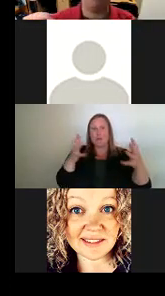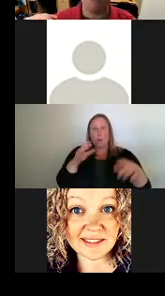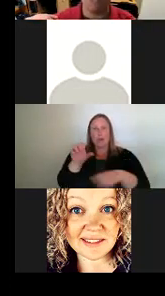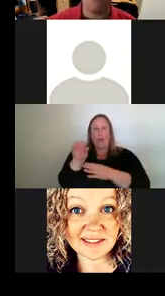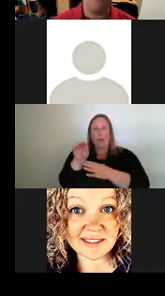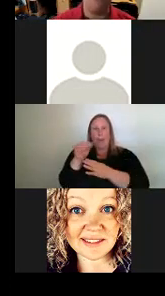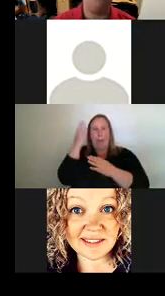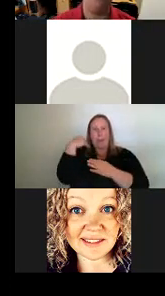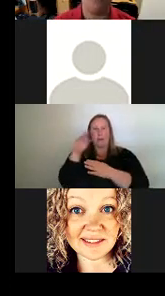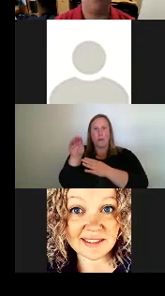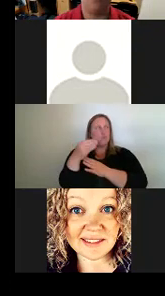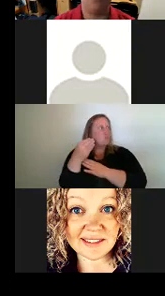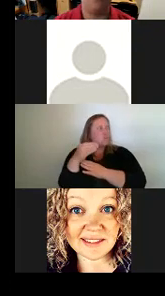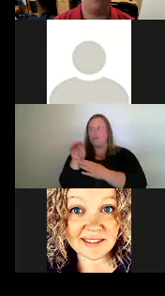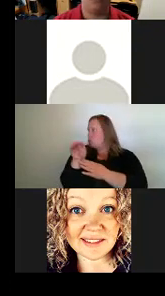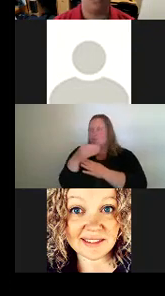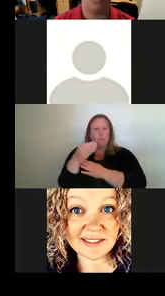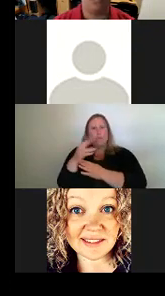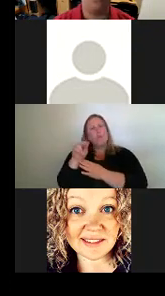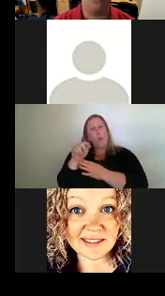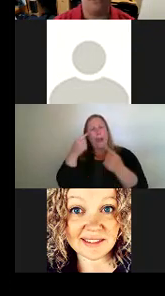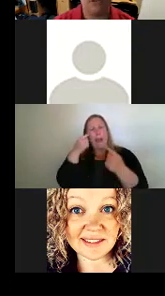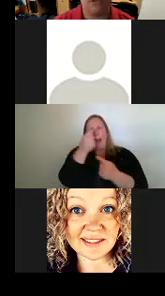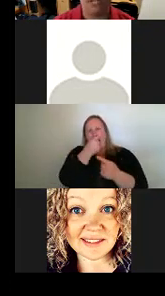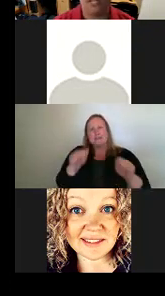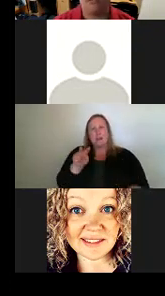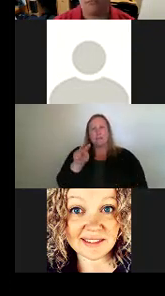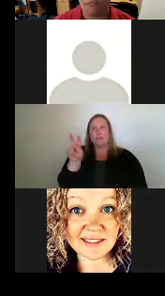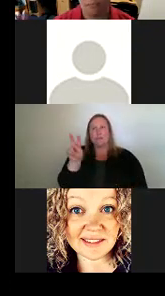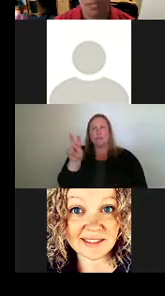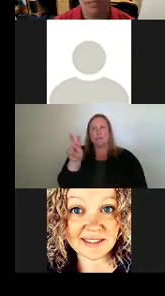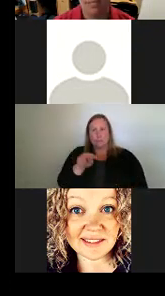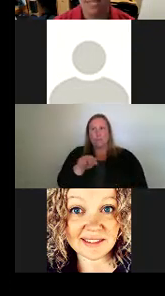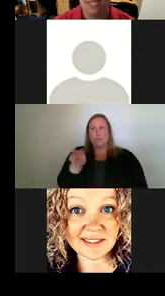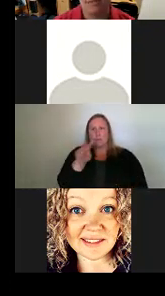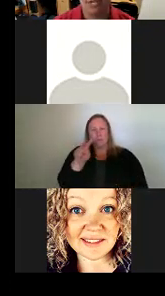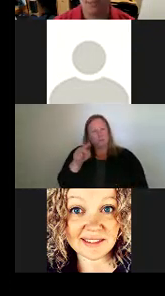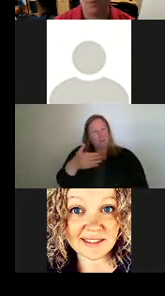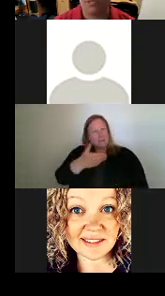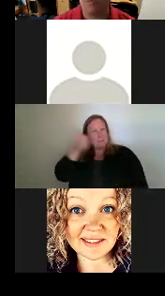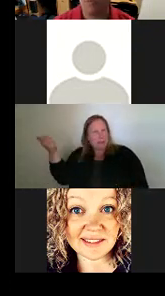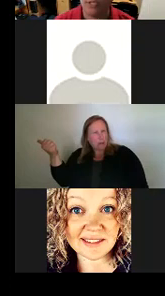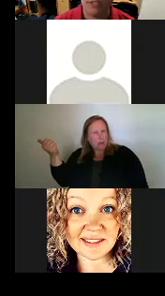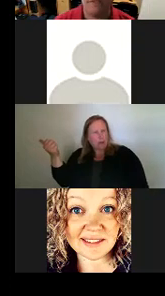TO SEE THE FULL SCREEN. THE MONITOR SIZE THAT IS IDEAL FOR EACH PERSON REALLY COULD